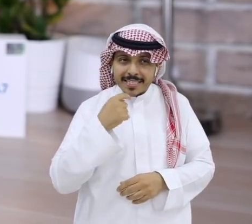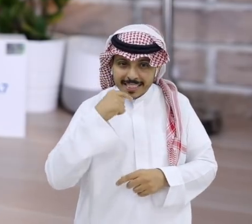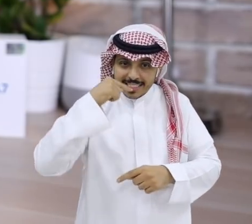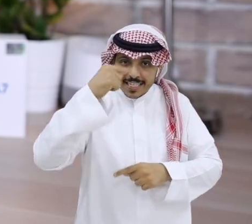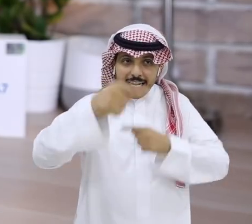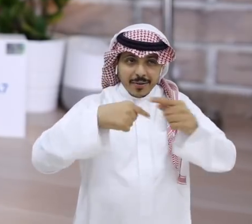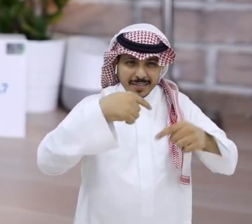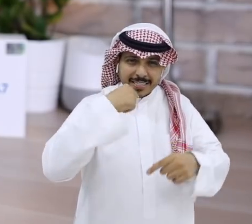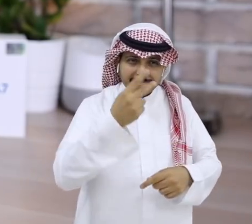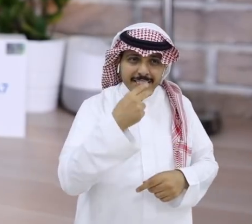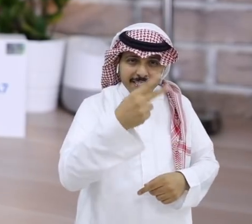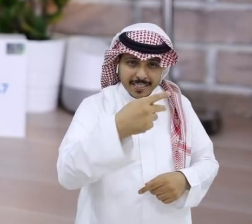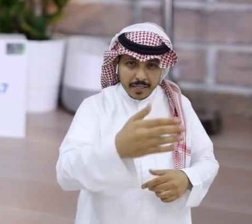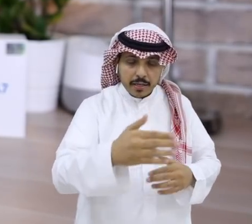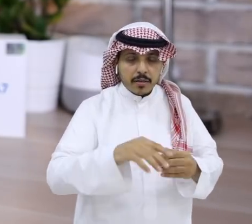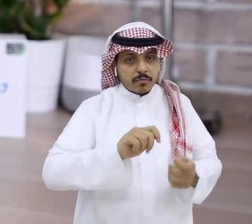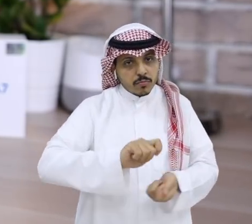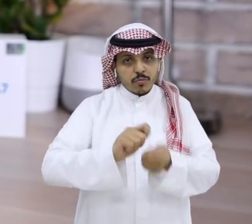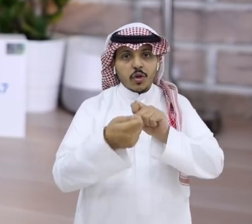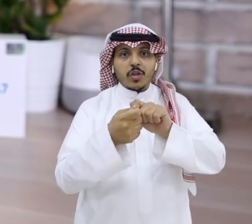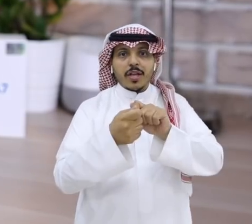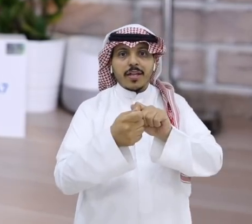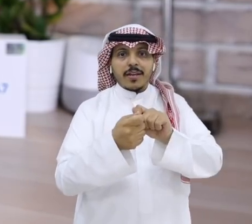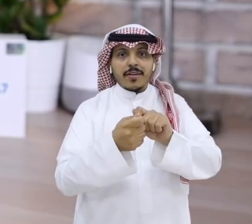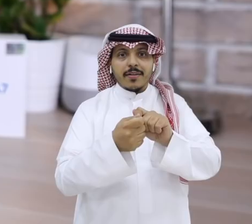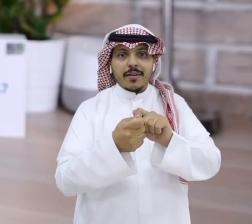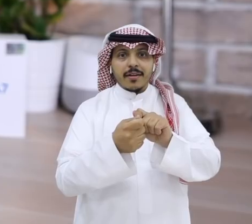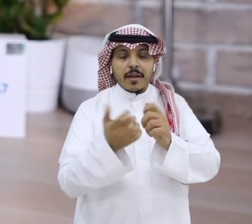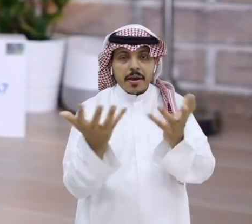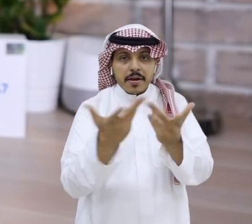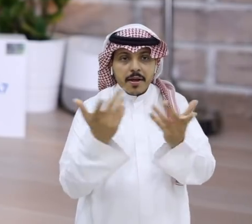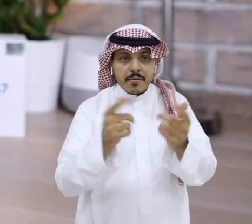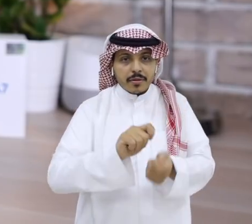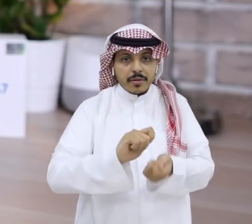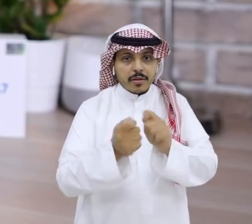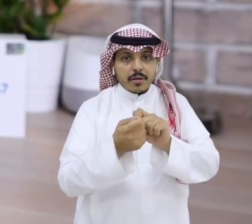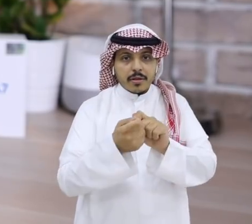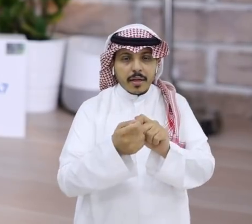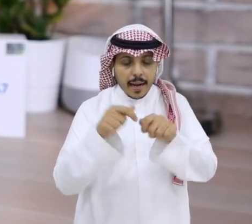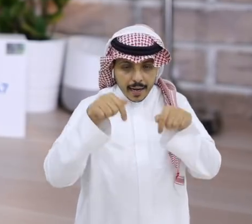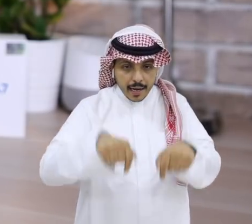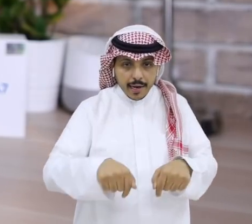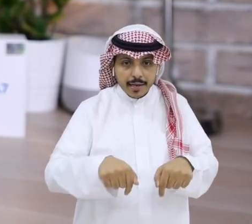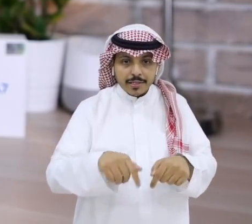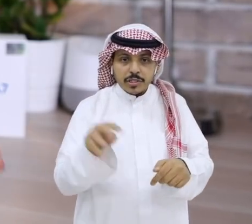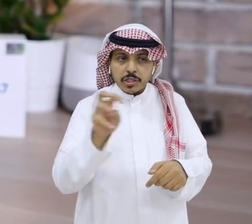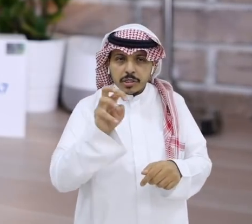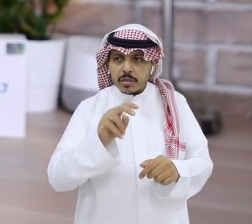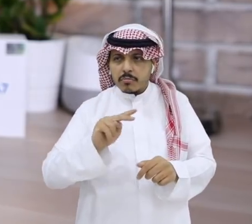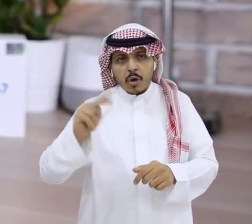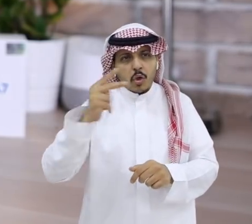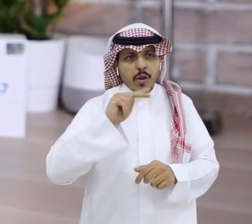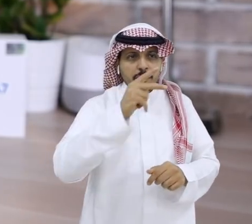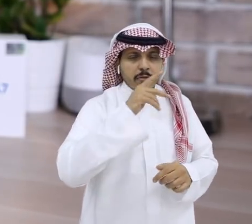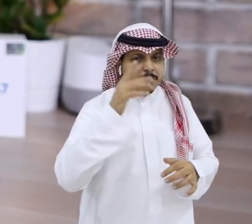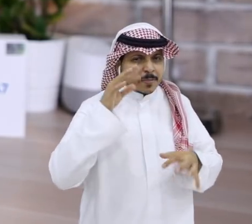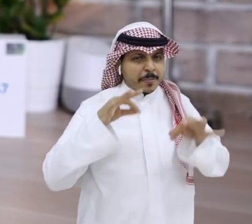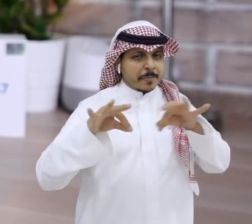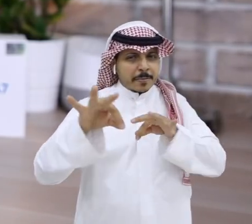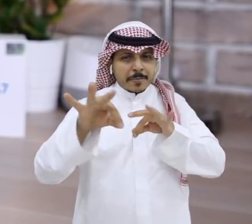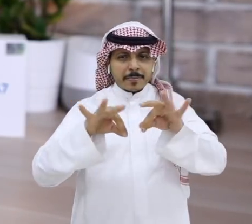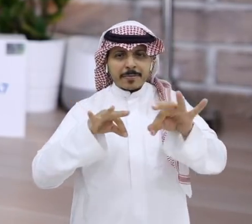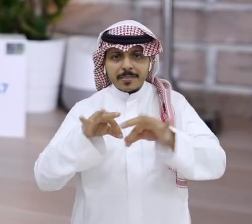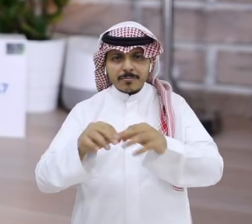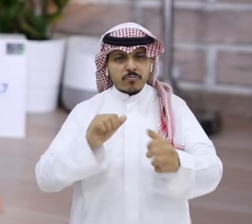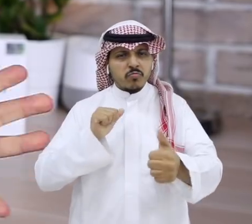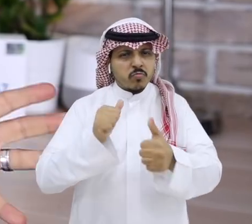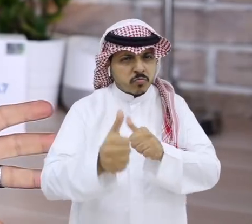Apple will change in the upcoming years, and we will notice how the numbers are changing between companies in a clear way.